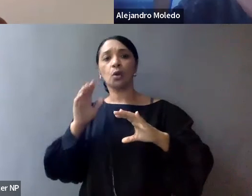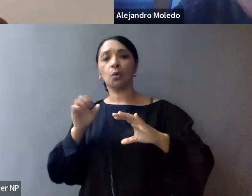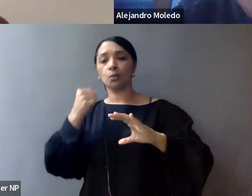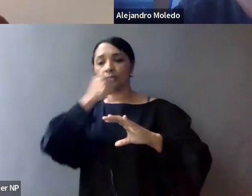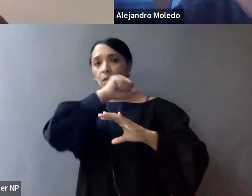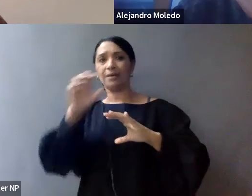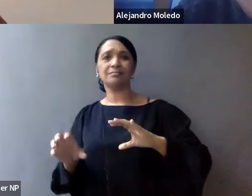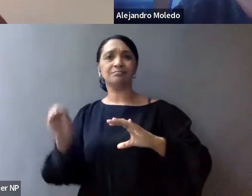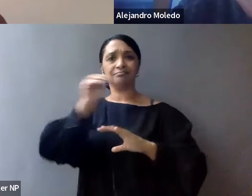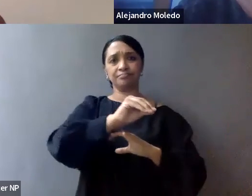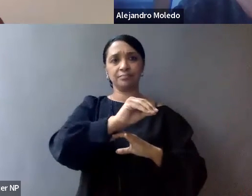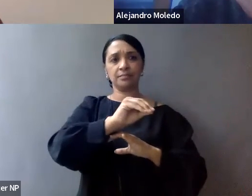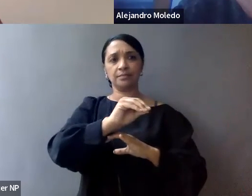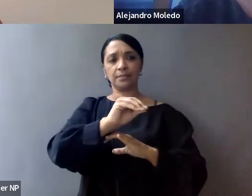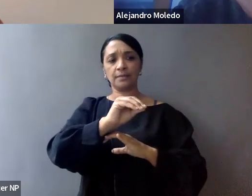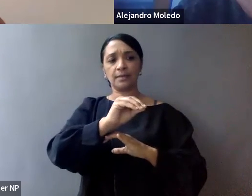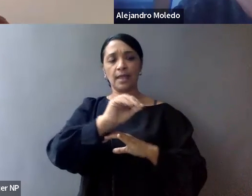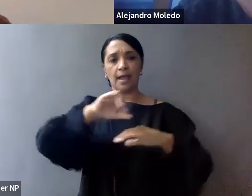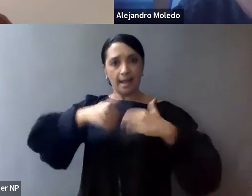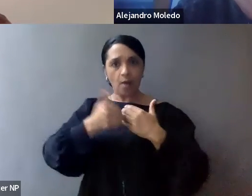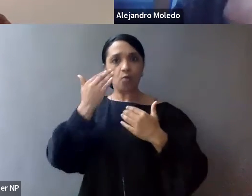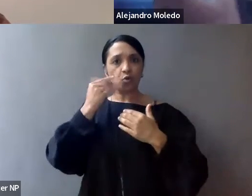after the European Disability Card's implementation?